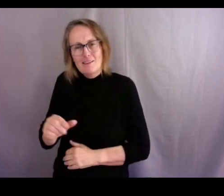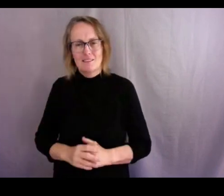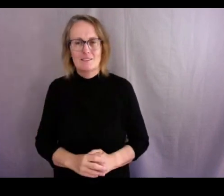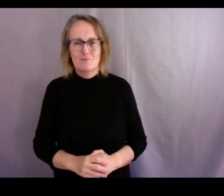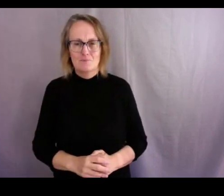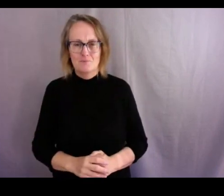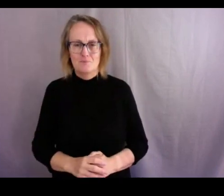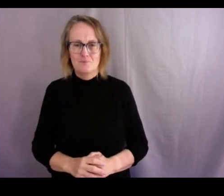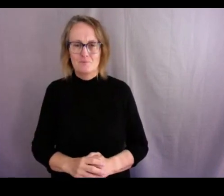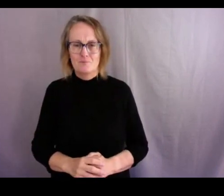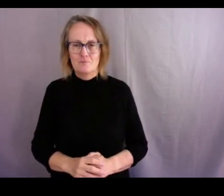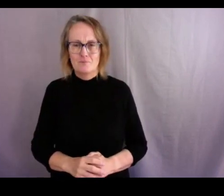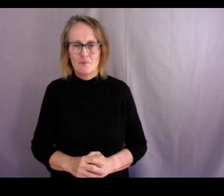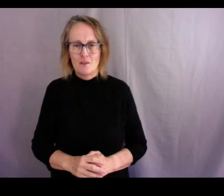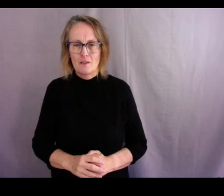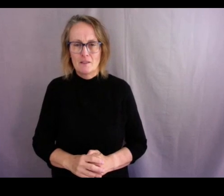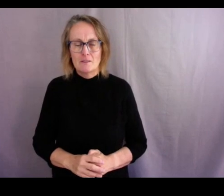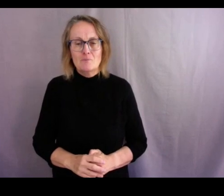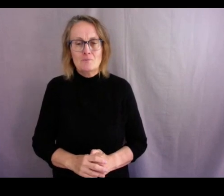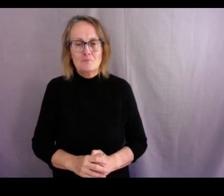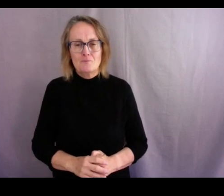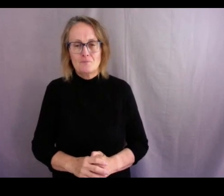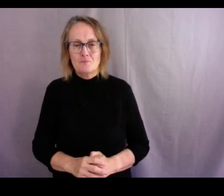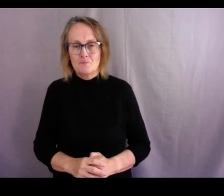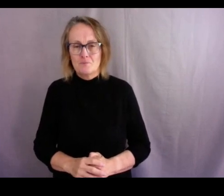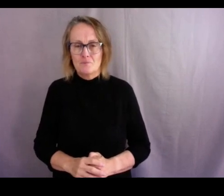has been imagined, defined, identified